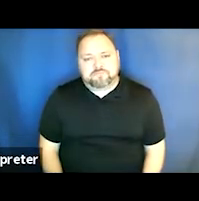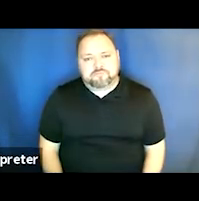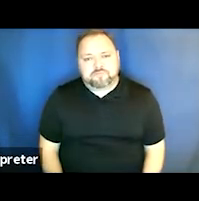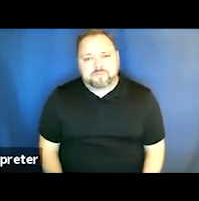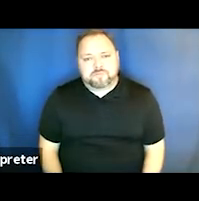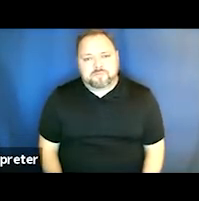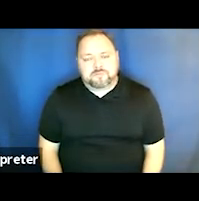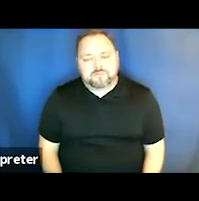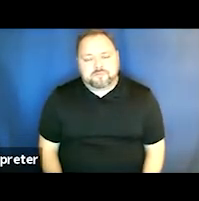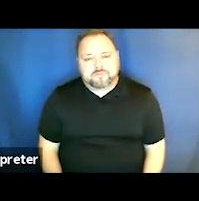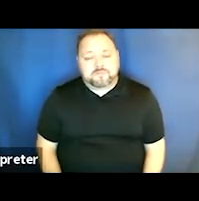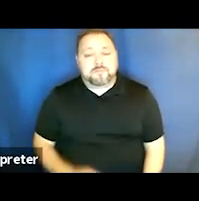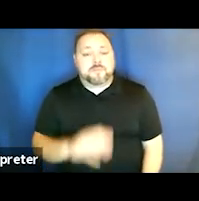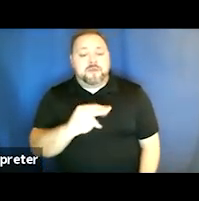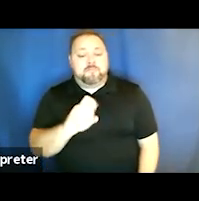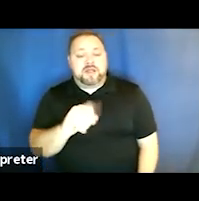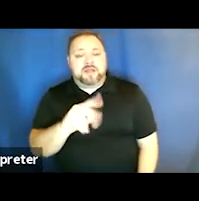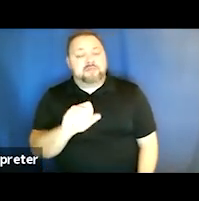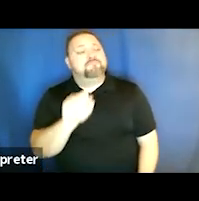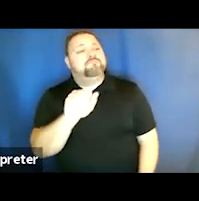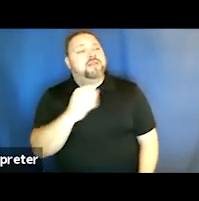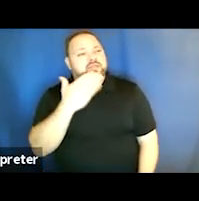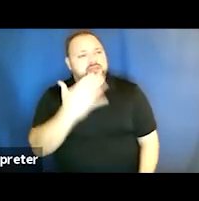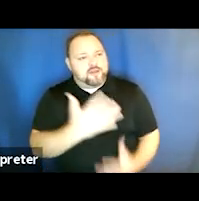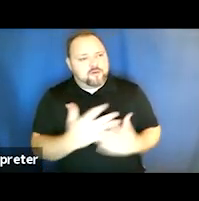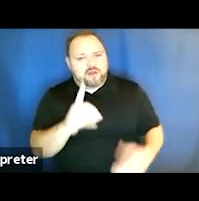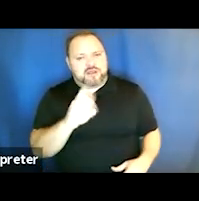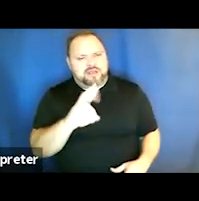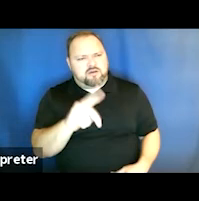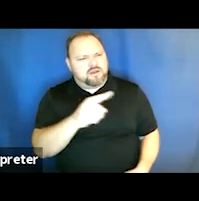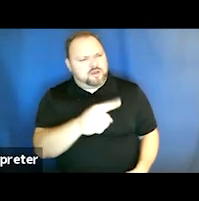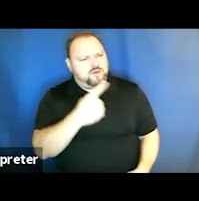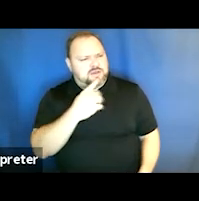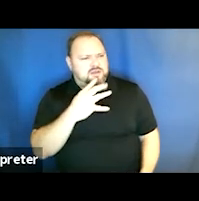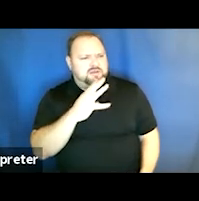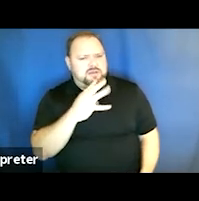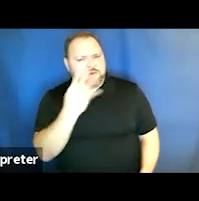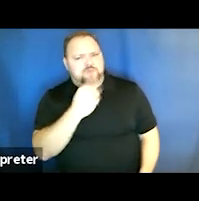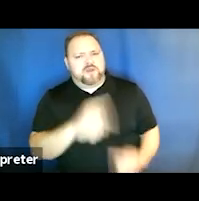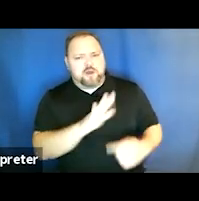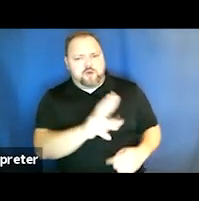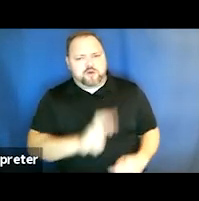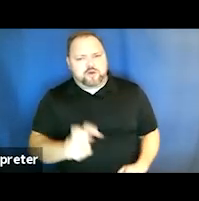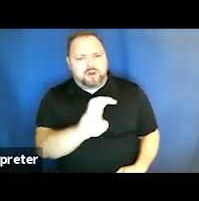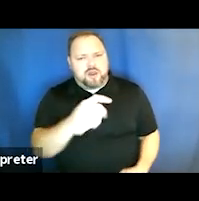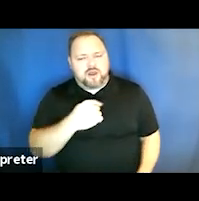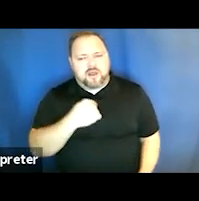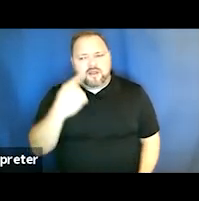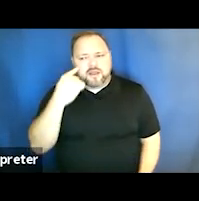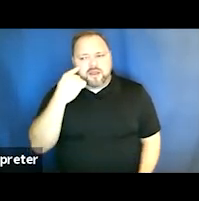Thank you so much for that, Derrick. You speak so beautifully about your journey and I think that